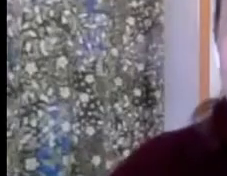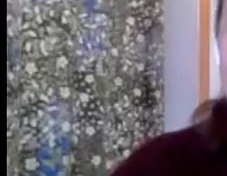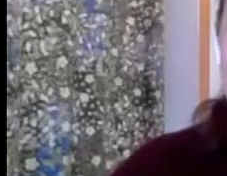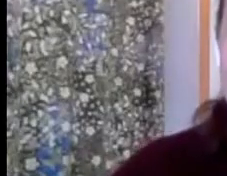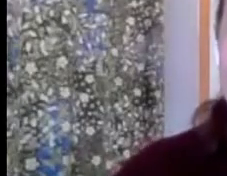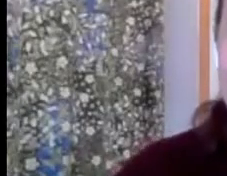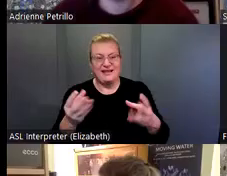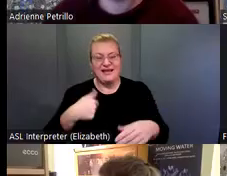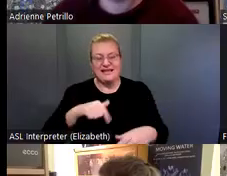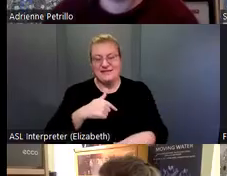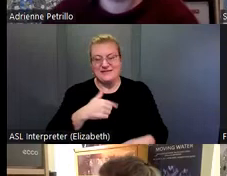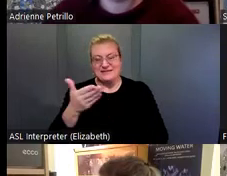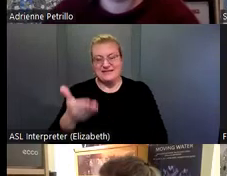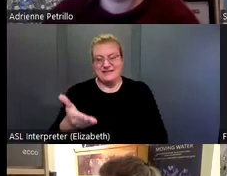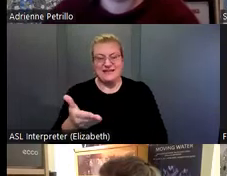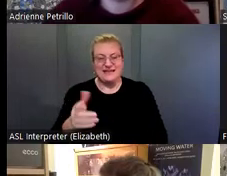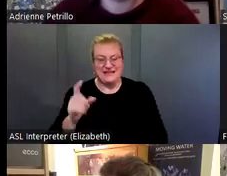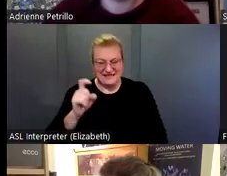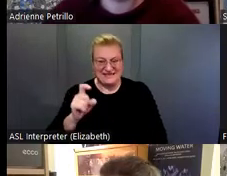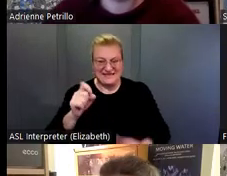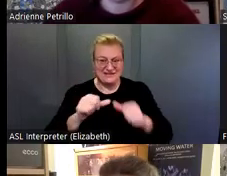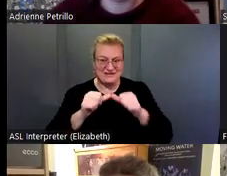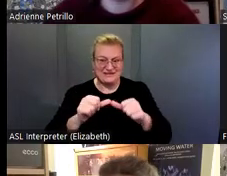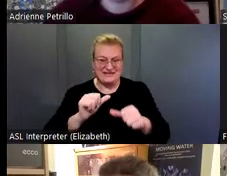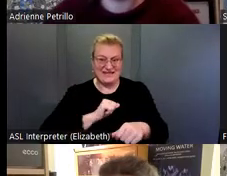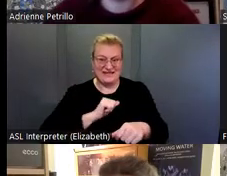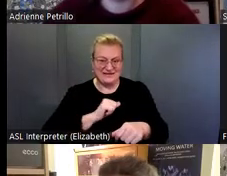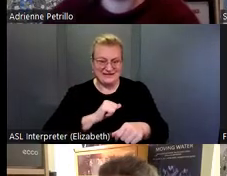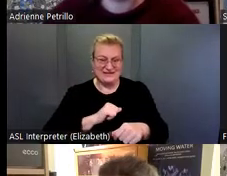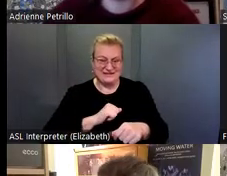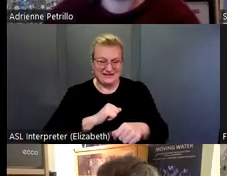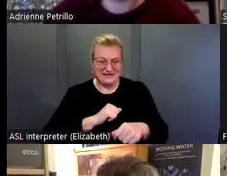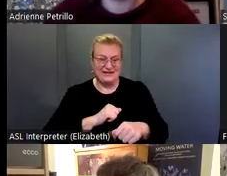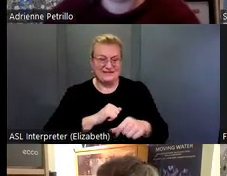that need to sustain ourselves by being multidimensional.